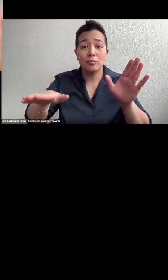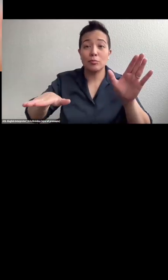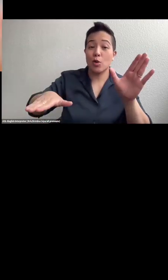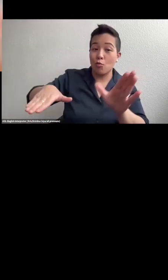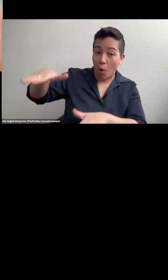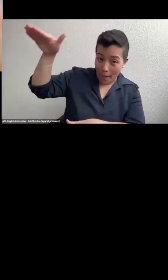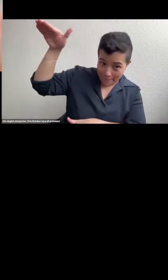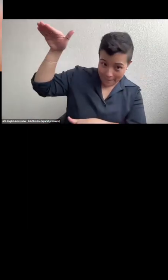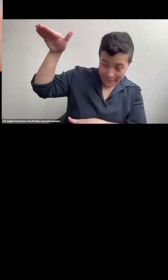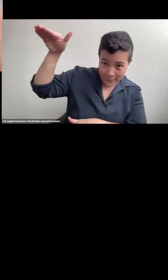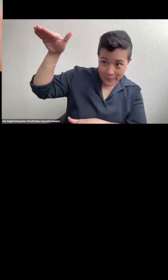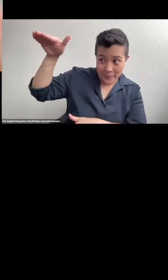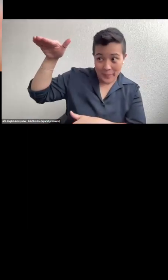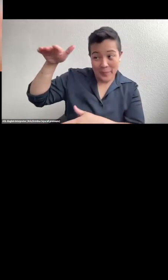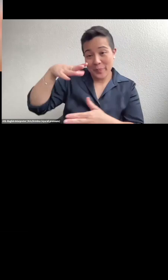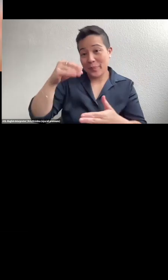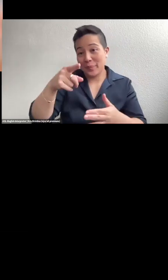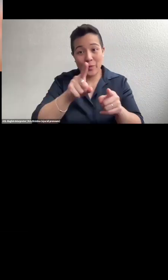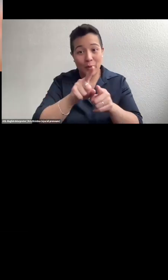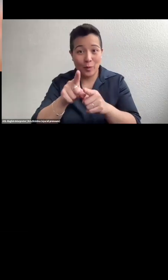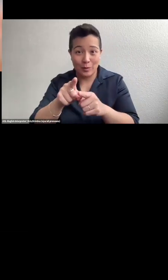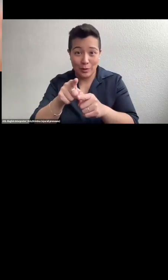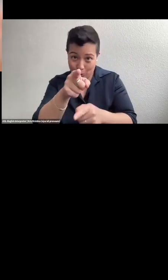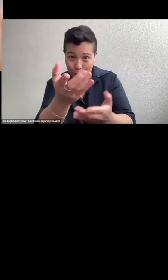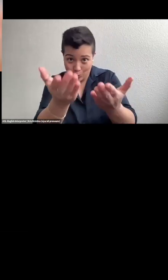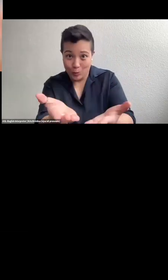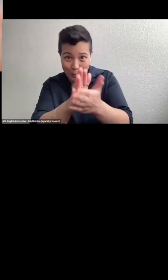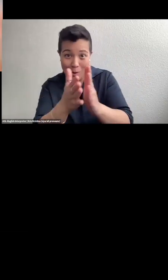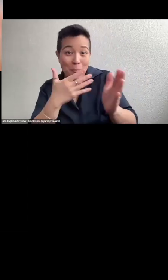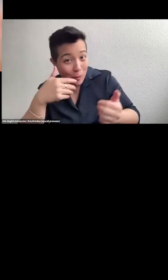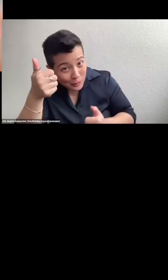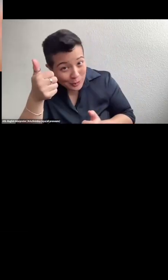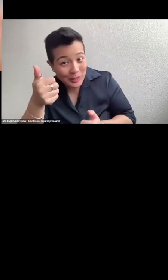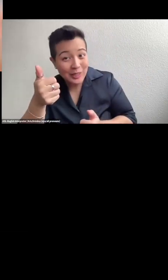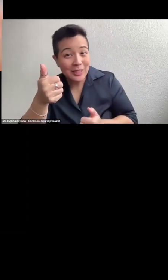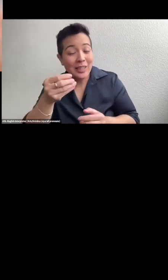You also get older and change and things like